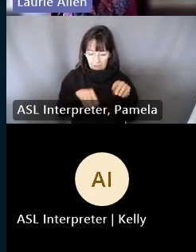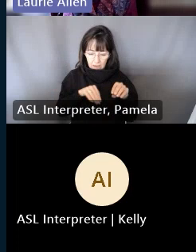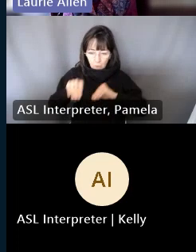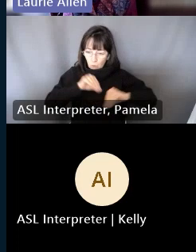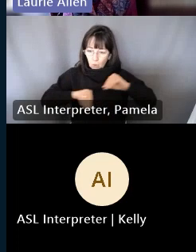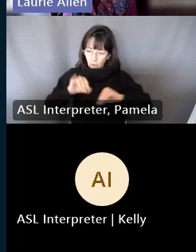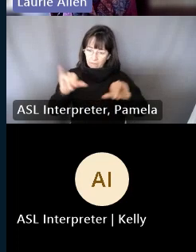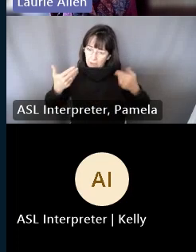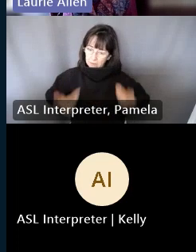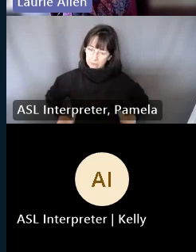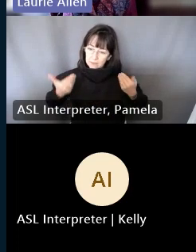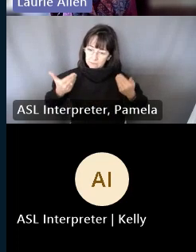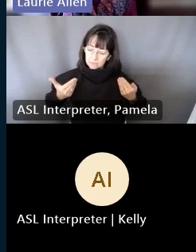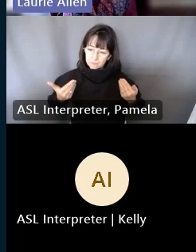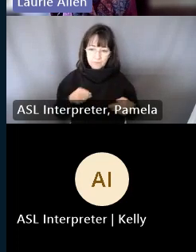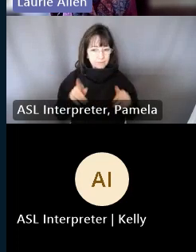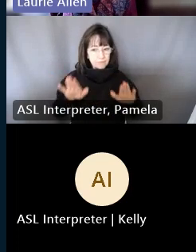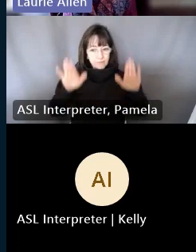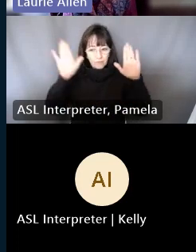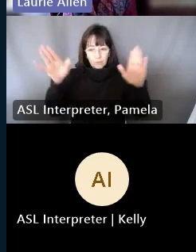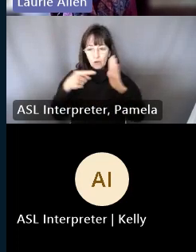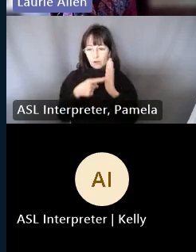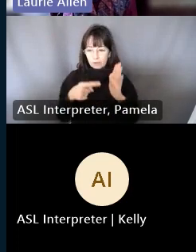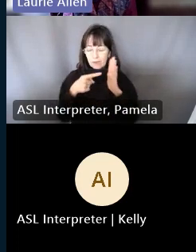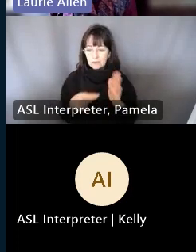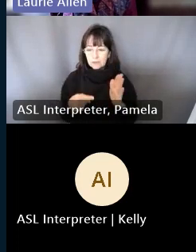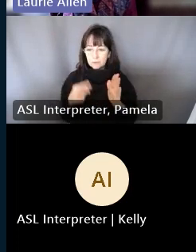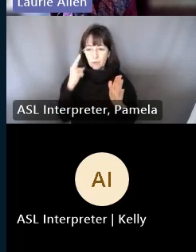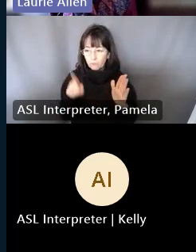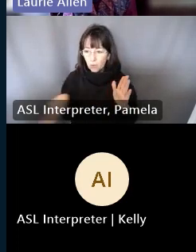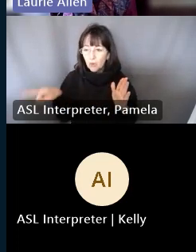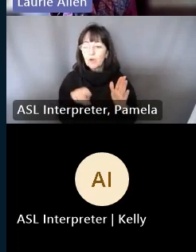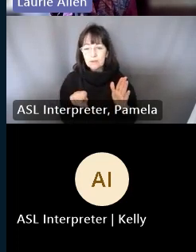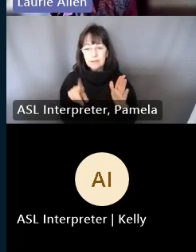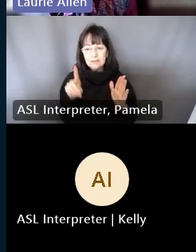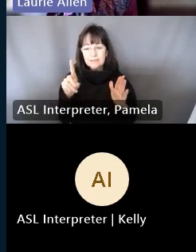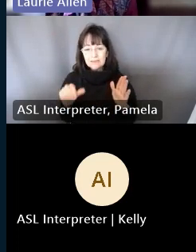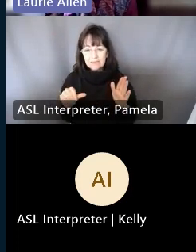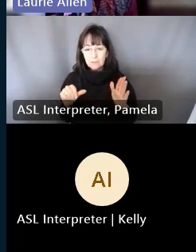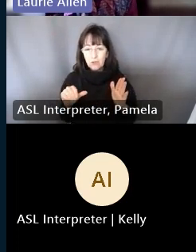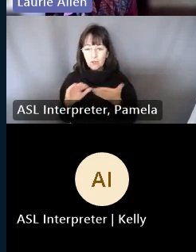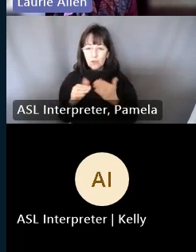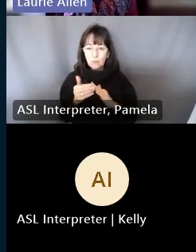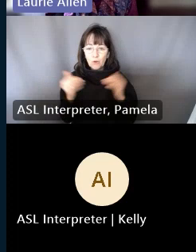It’s a great example of when we build with the disability community, everyone benefits. So as I'm typing content